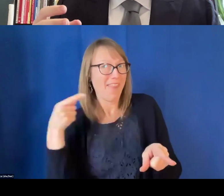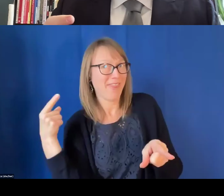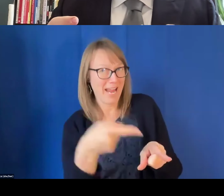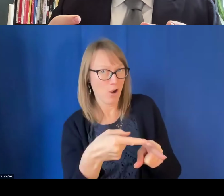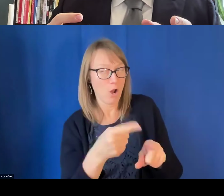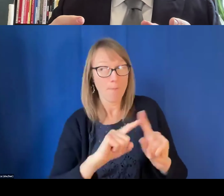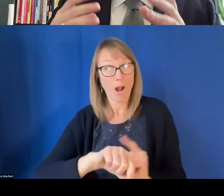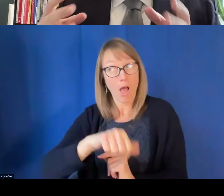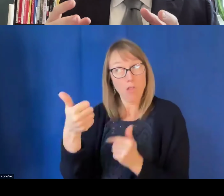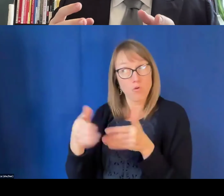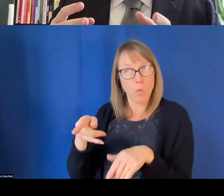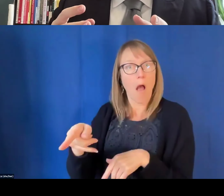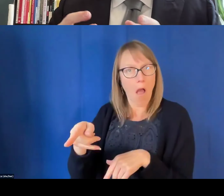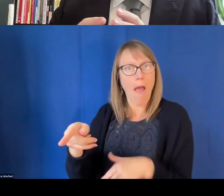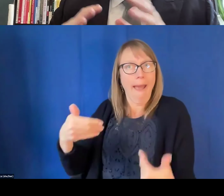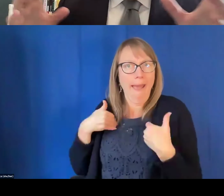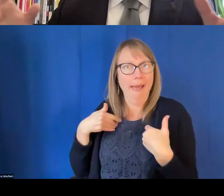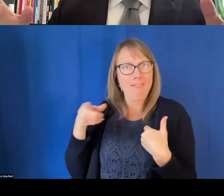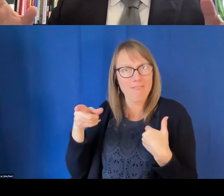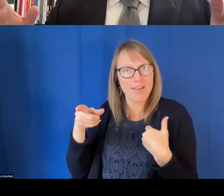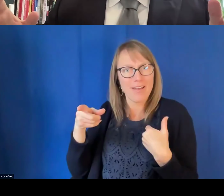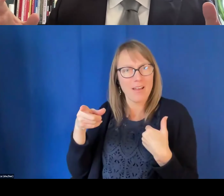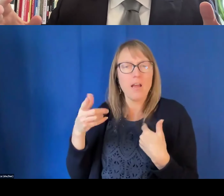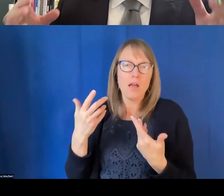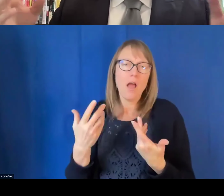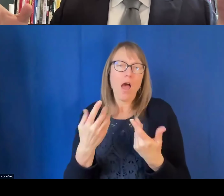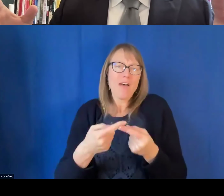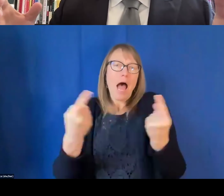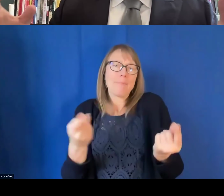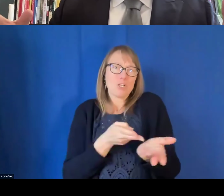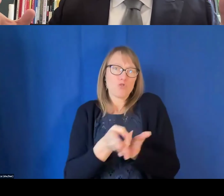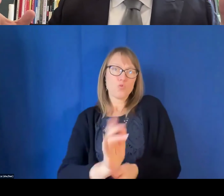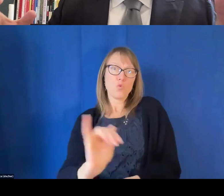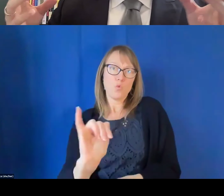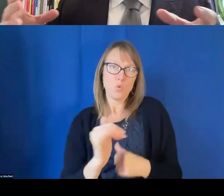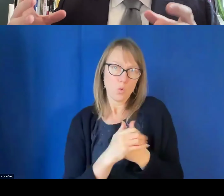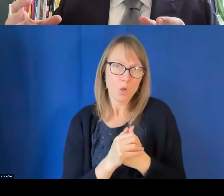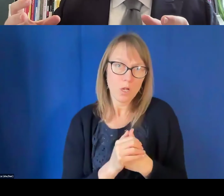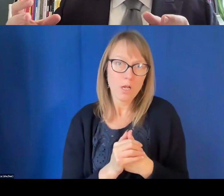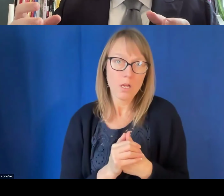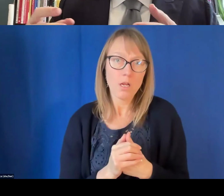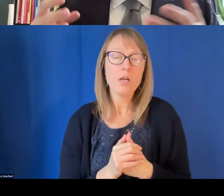So it's sometimes providing that range of solutions and opportunities in that same space.